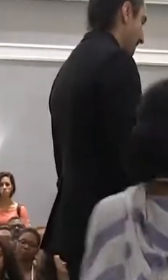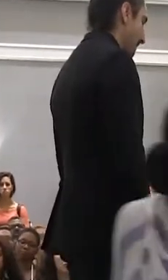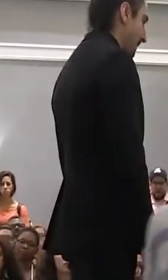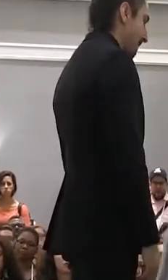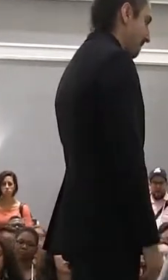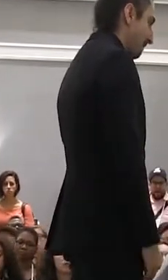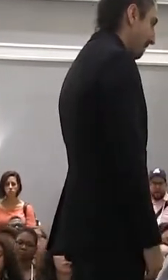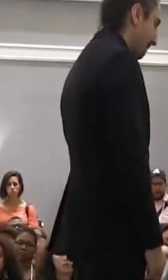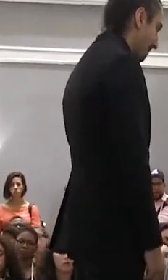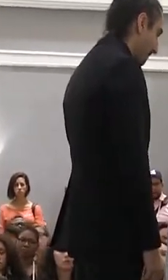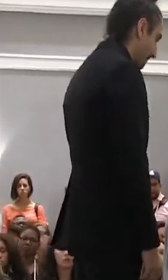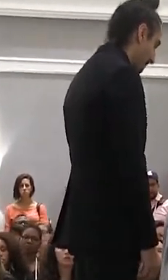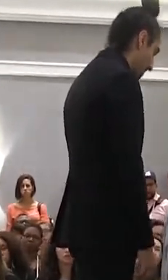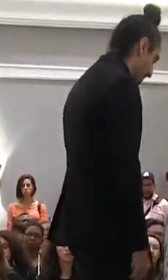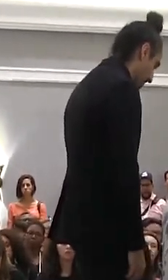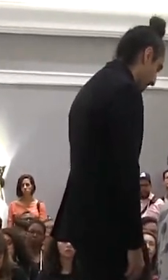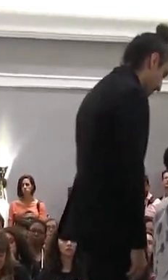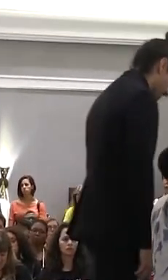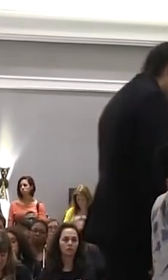(Carmen) I'm not going to do stage. - (Gus) I'm not going to do stage. OK.